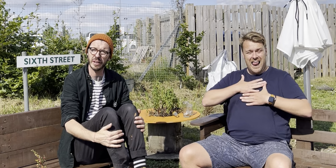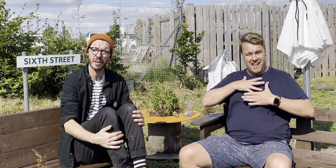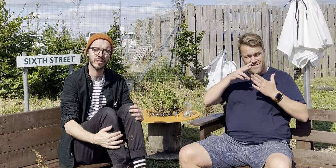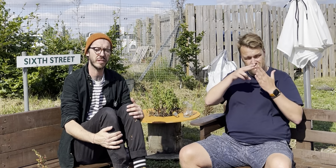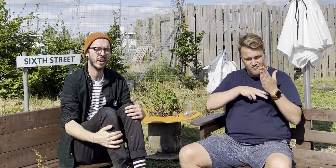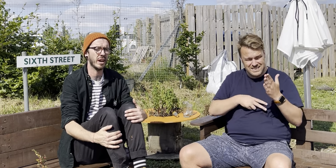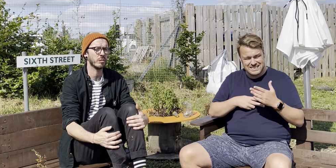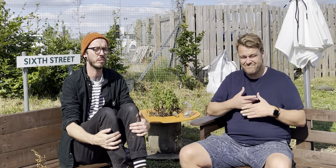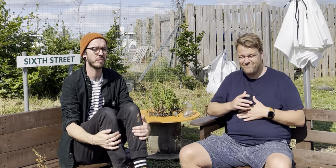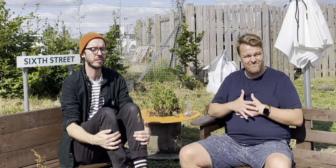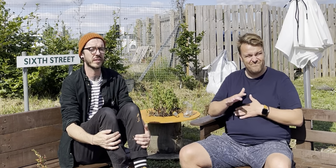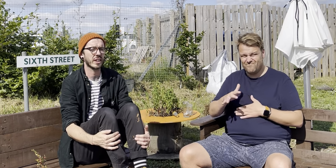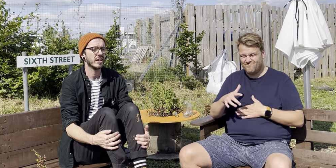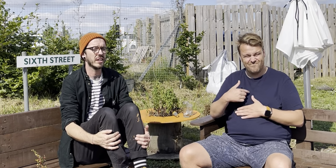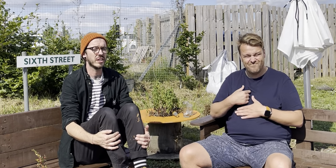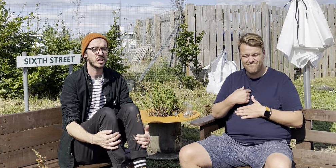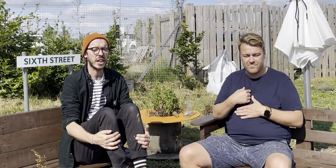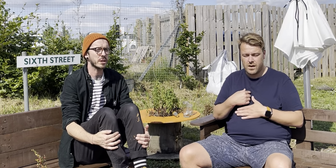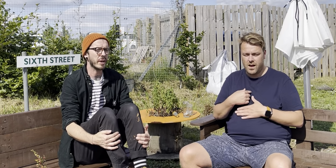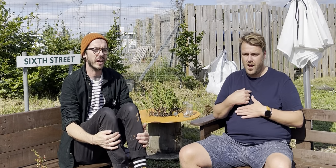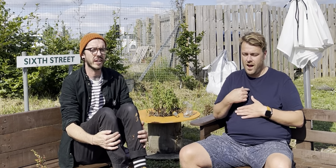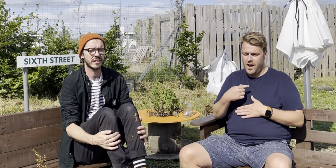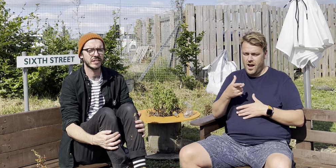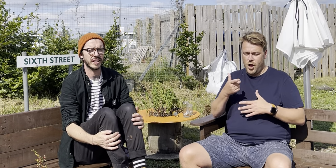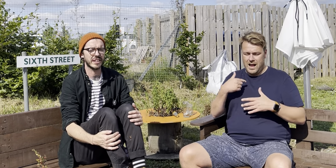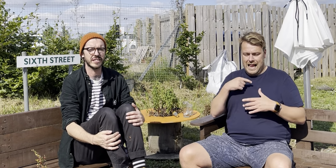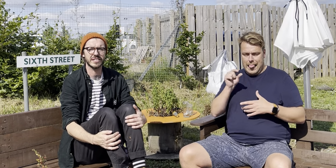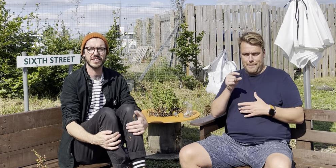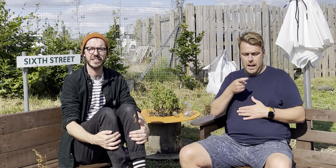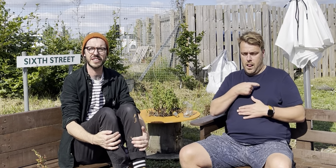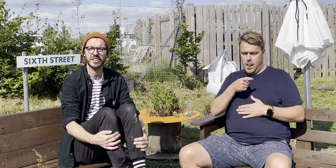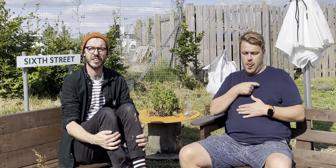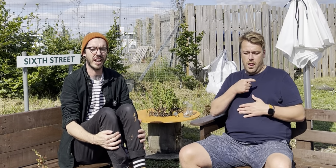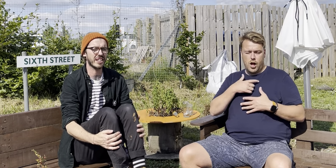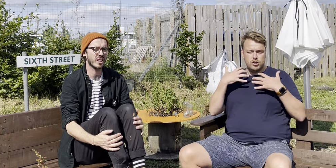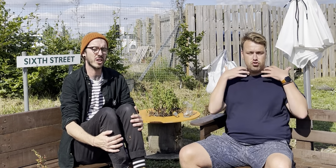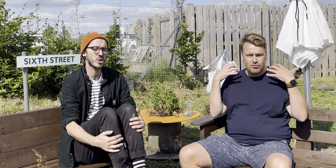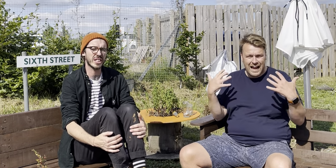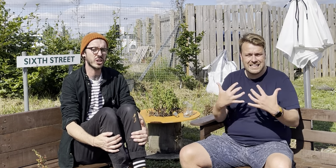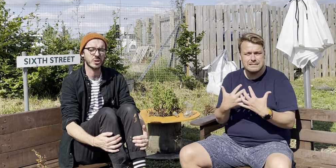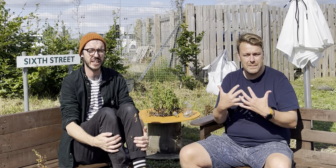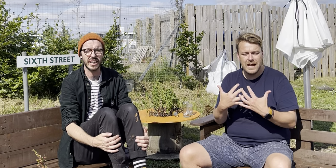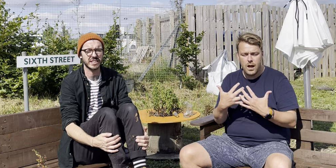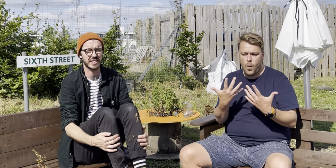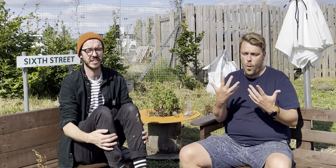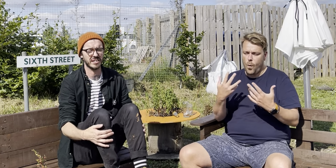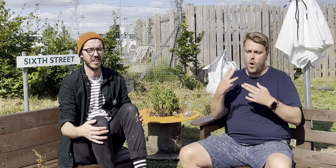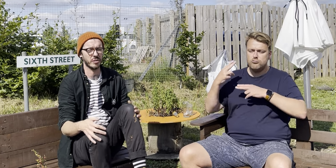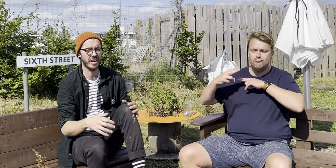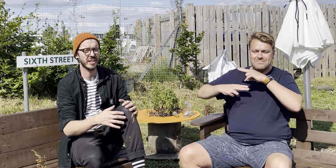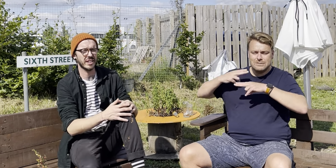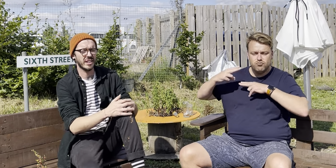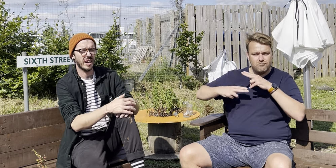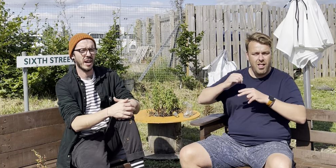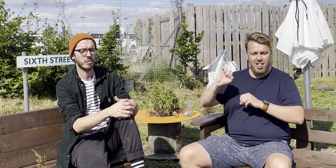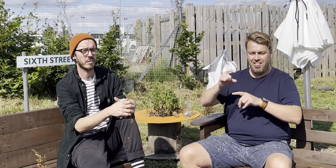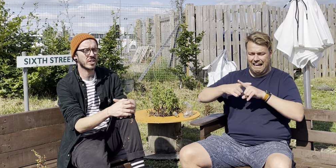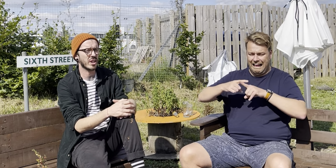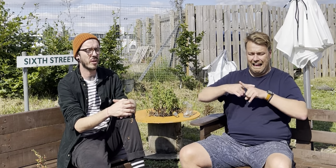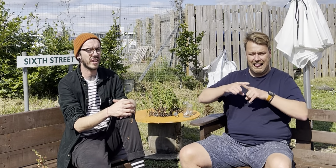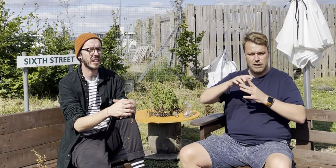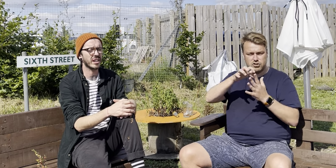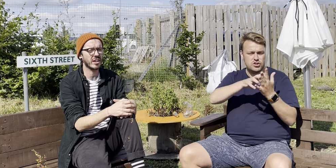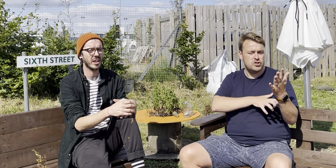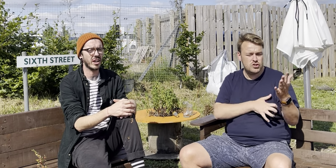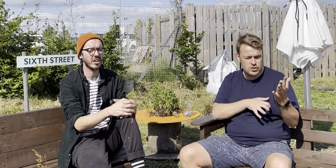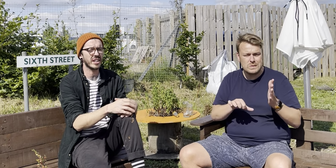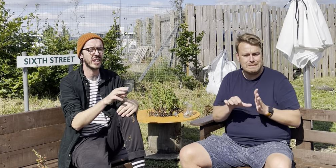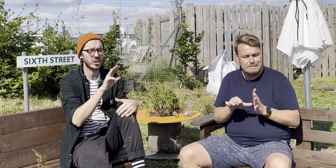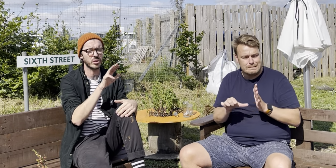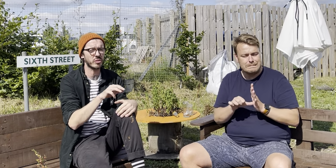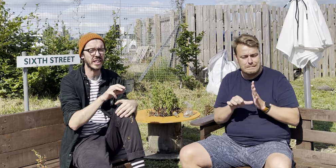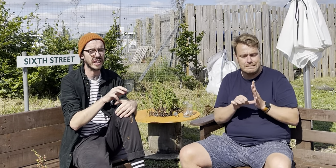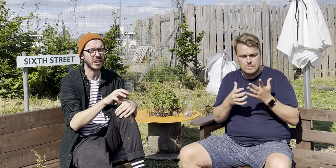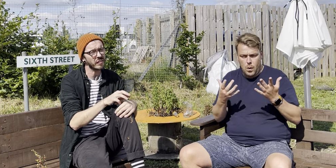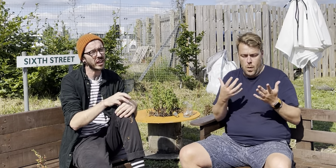of um shakespeare and kind of traditional text in a way so i think on initial reading of it